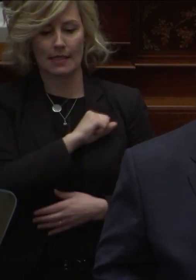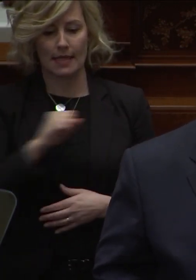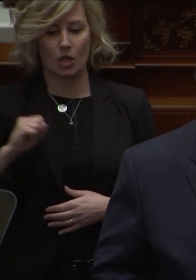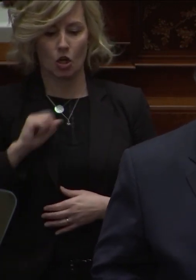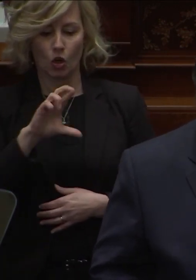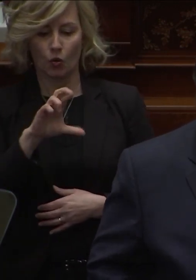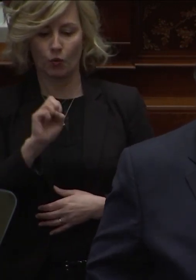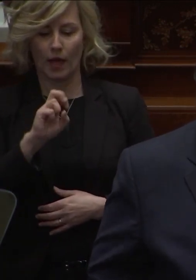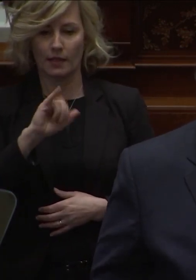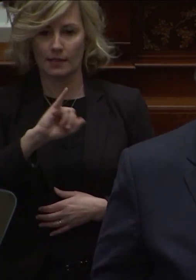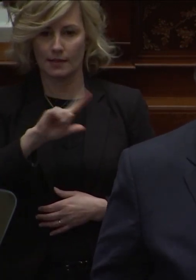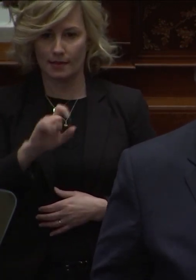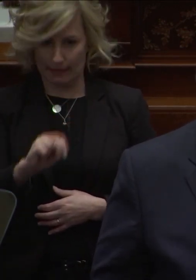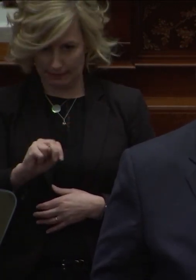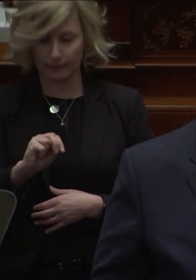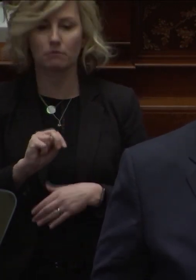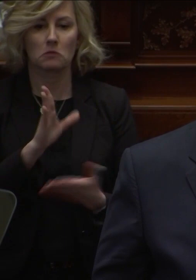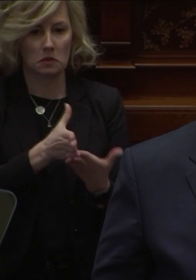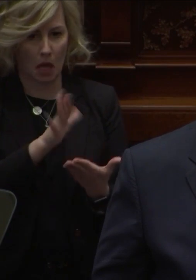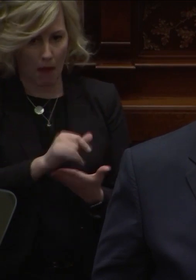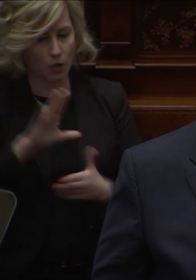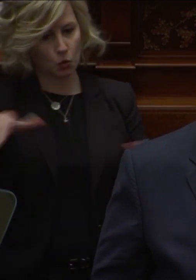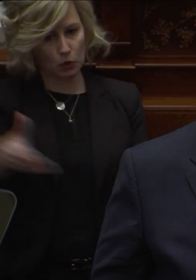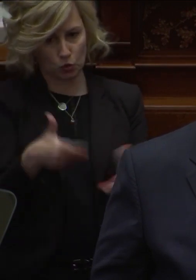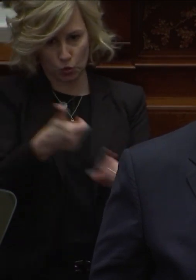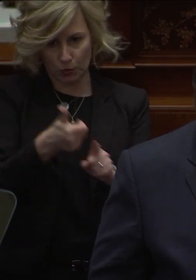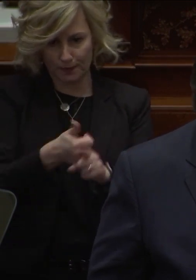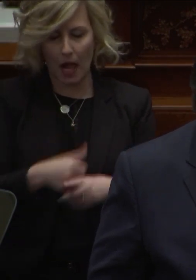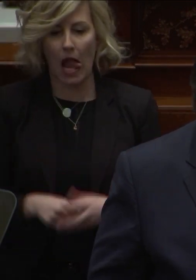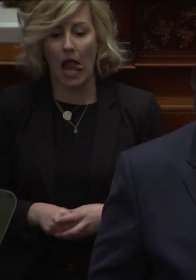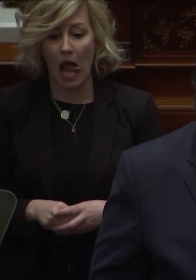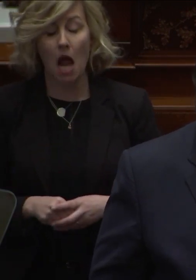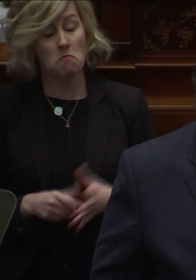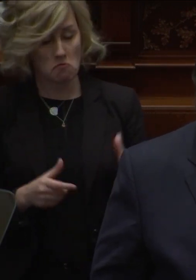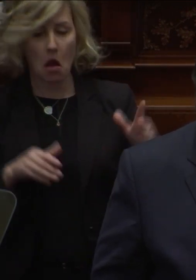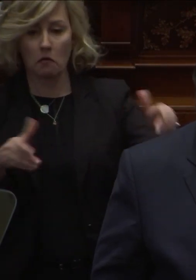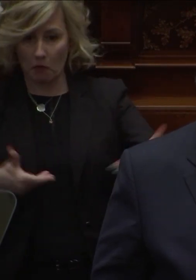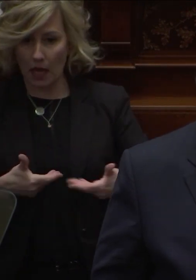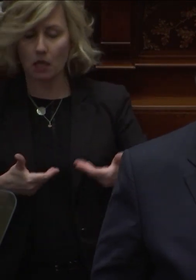ANOTHER AS POLITICAL OPPONENTS. MY FIRST WEEK HERE, SENATOR SUE REZIN STOPPED BY THE GOVERNOR'S